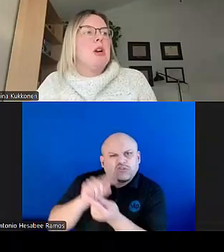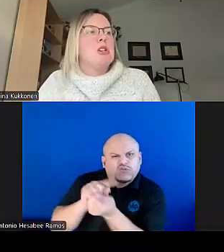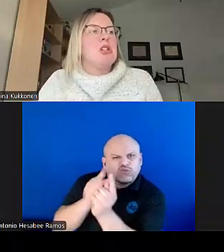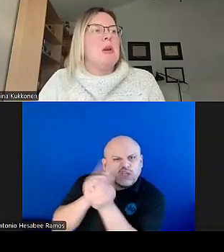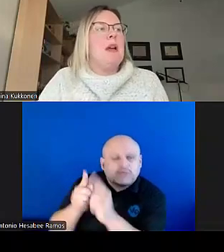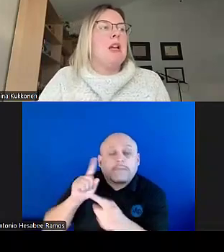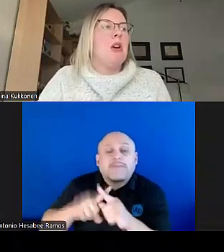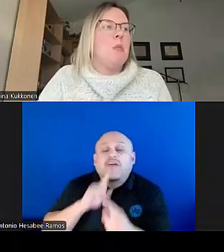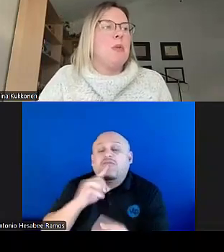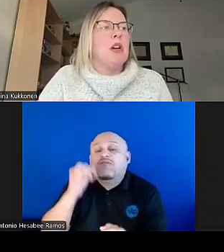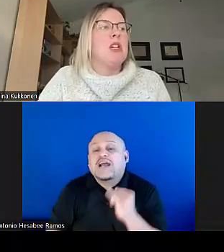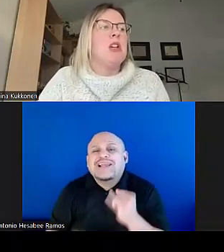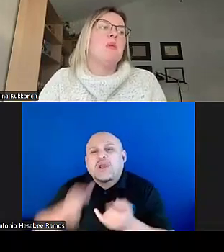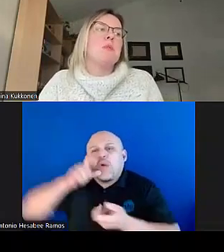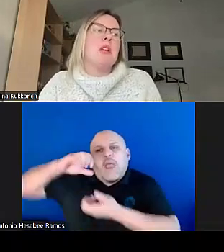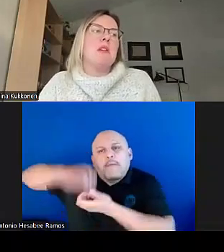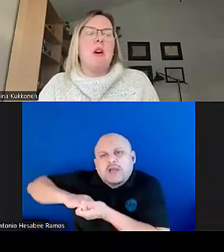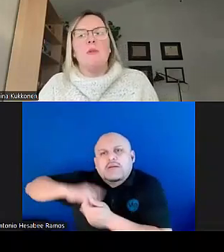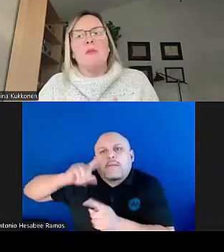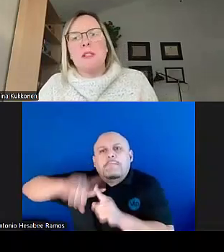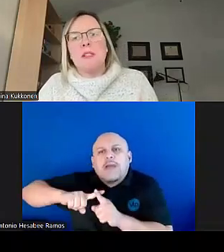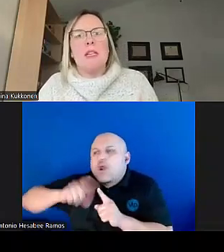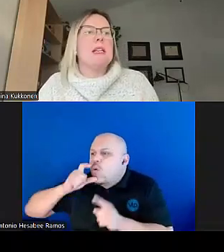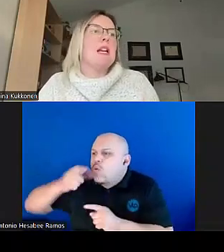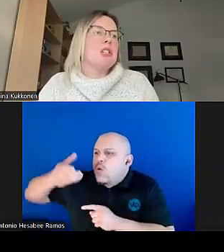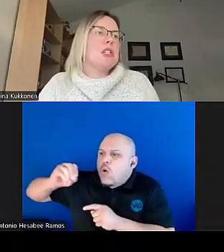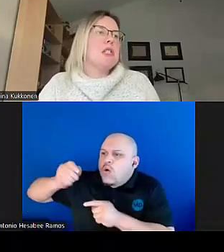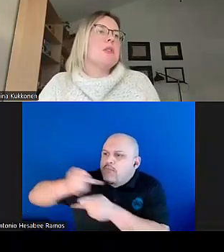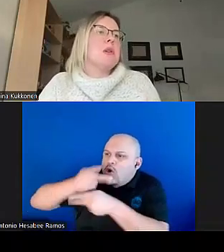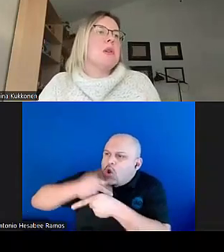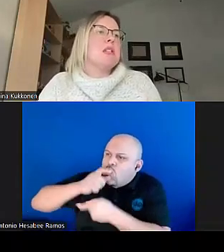partnership and co-production, which might involve facilitating connections between